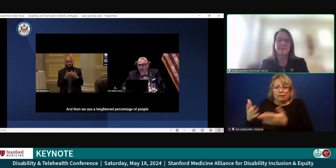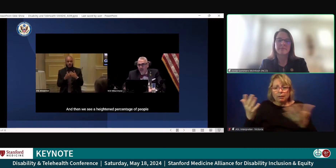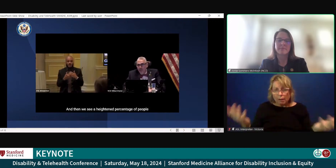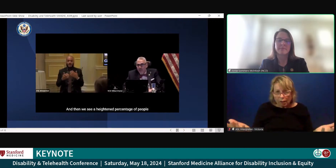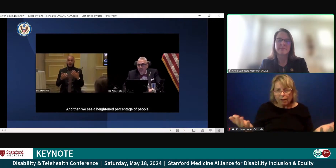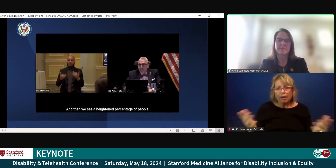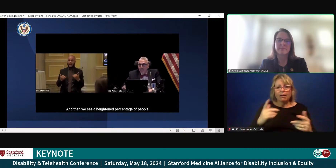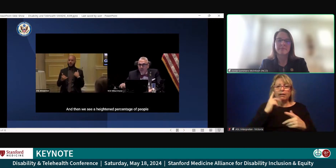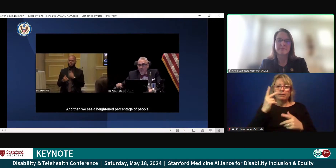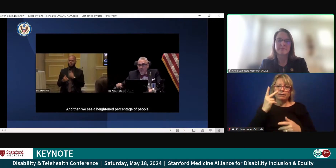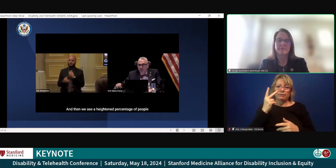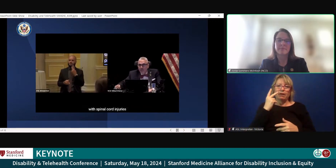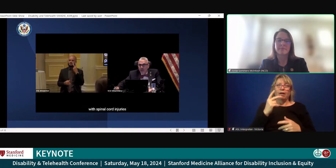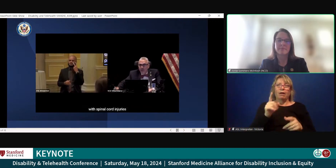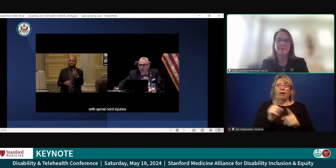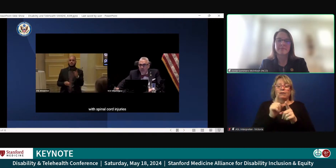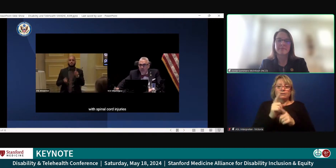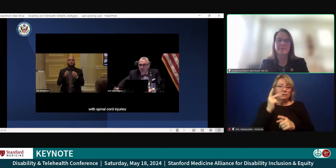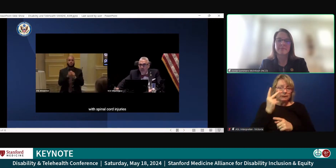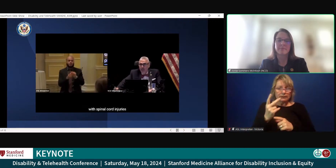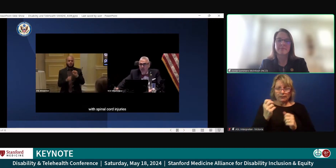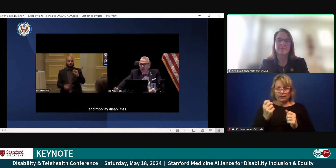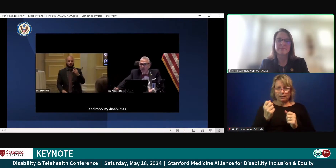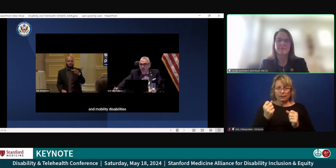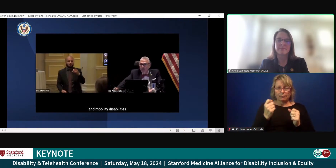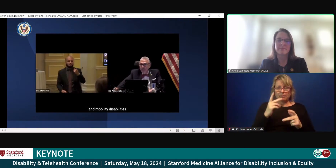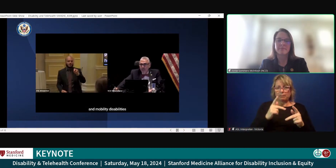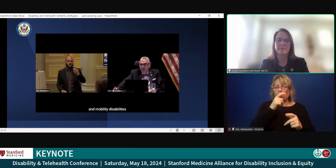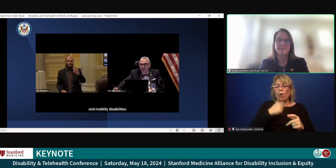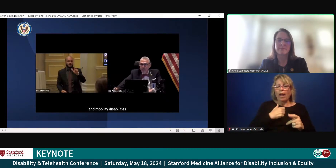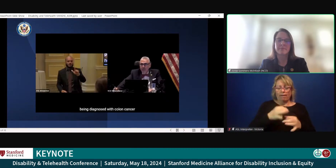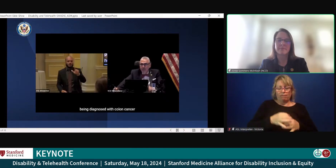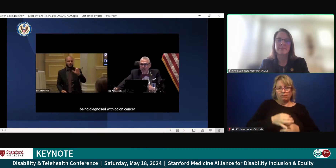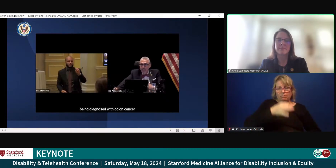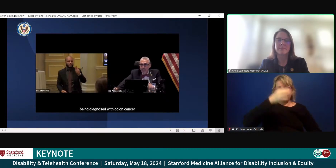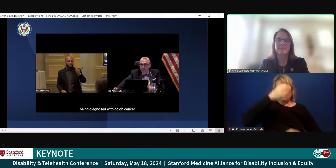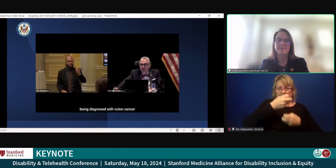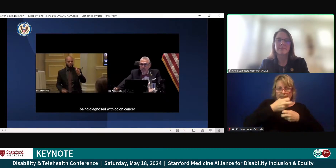a heightened percentage of people with spinal cord injuries and mobility disabilities being